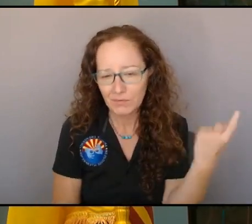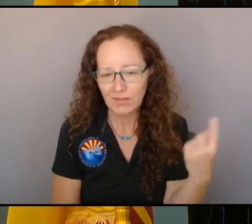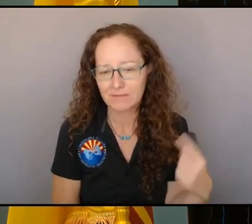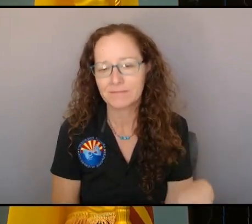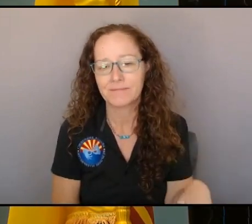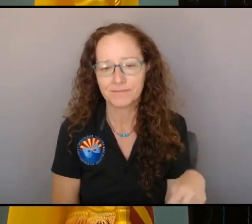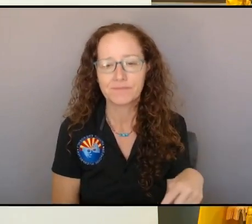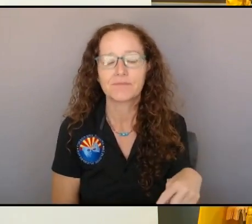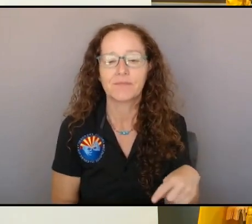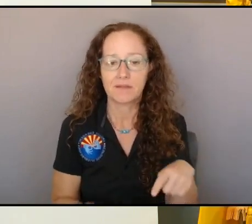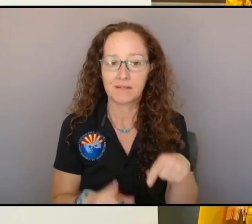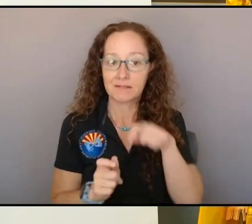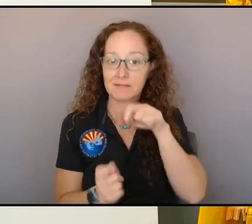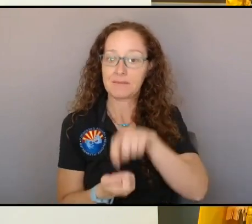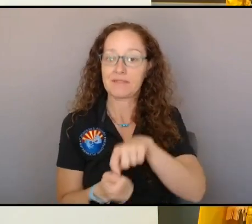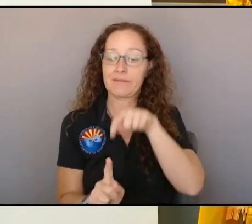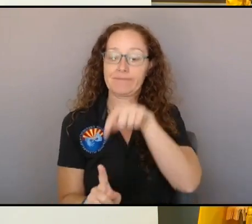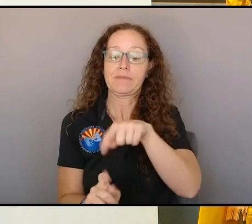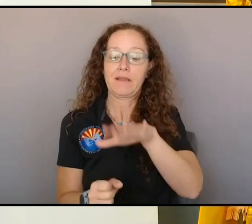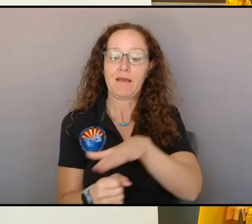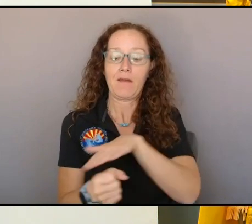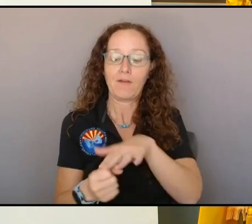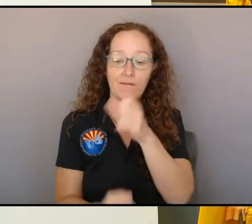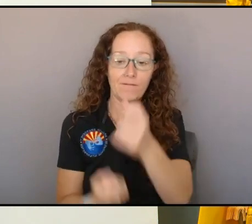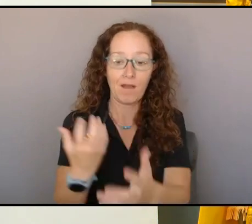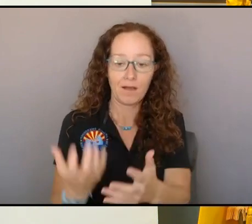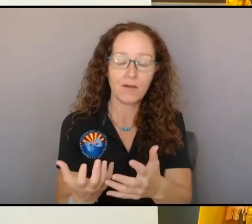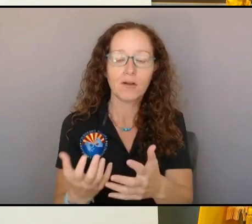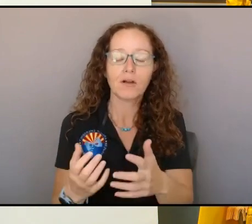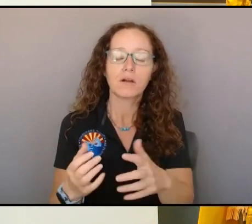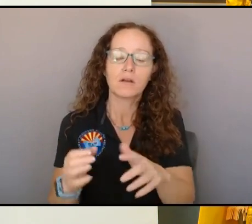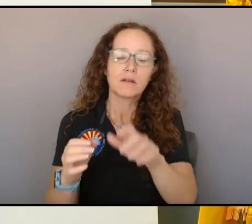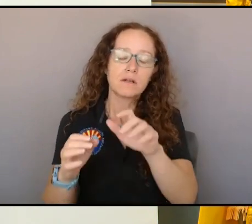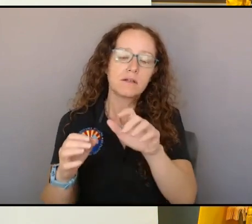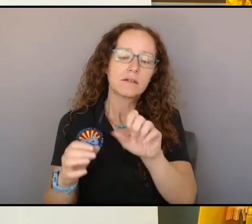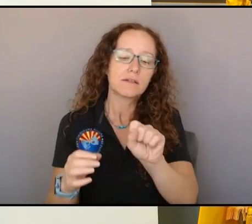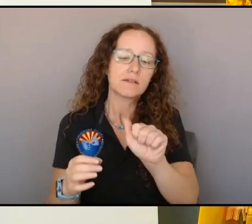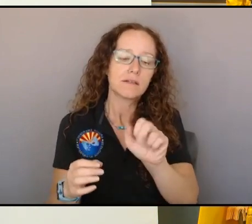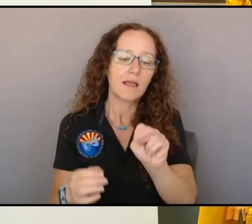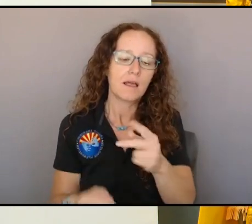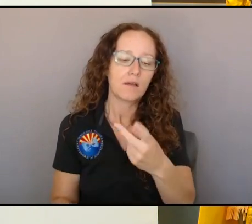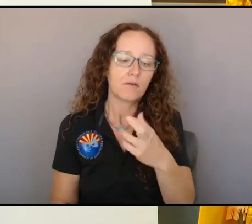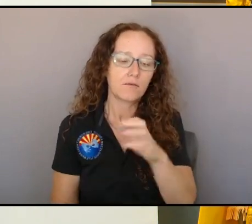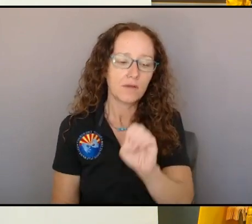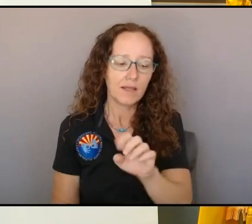Mountains. So, that's kind of what it looks like. And already what we're seeing today is most of those low-level clouds have